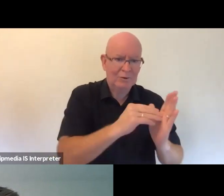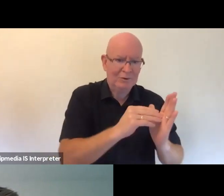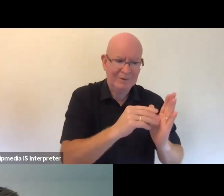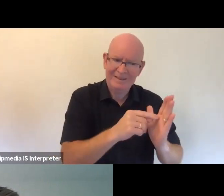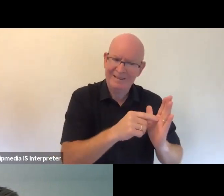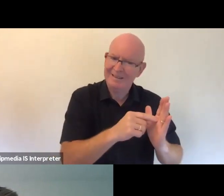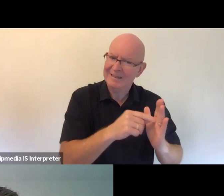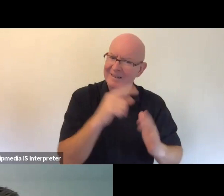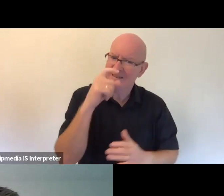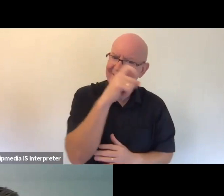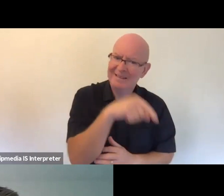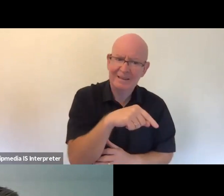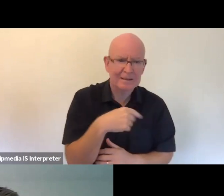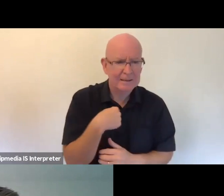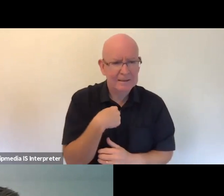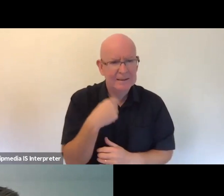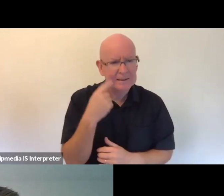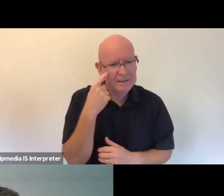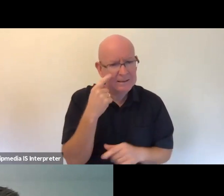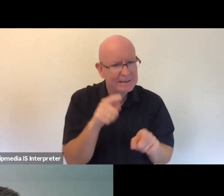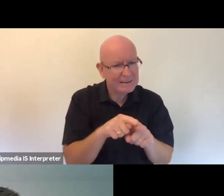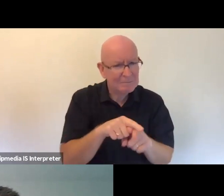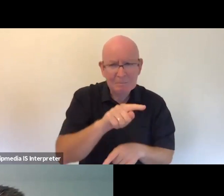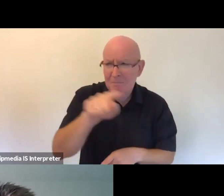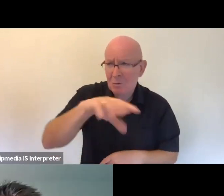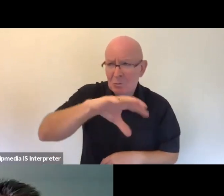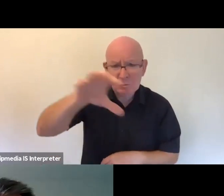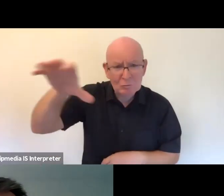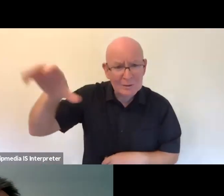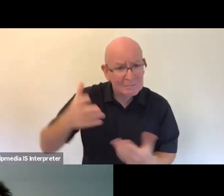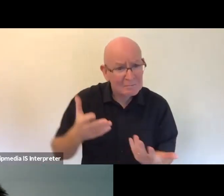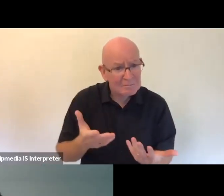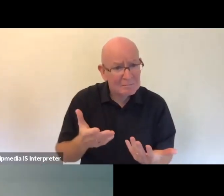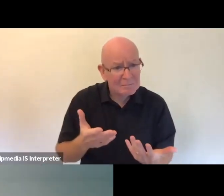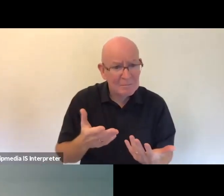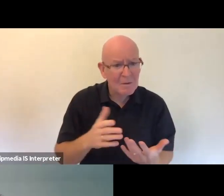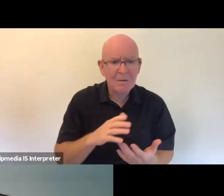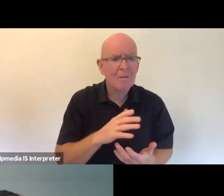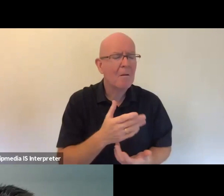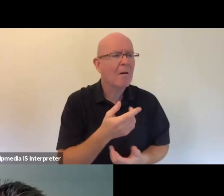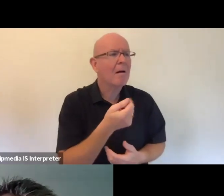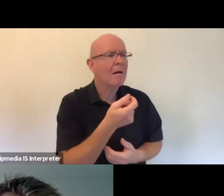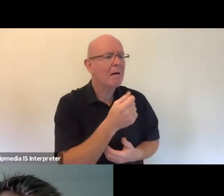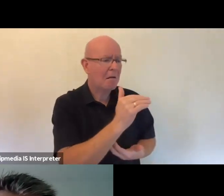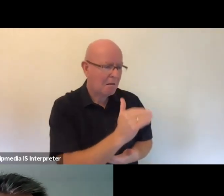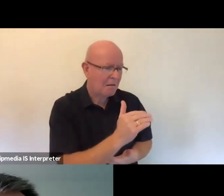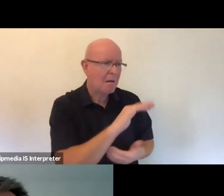or households with disabilities in need? Thanks, Alex. -Thank you very much. This is, indeed, a critical element.